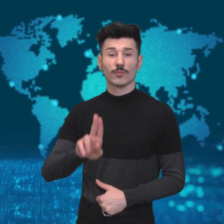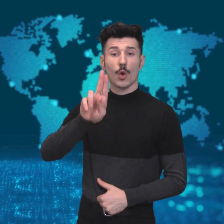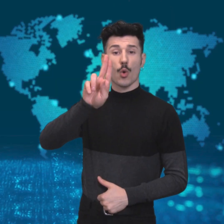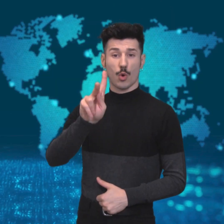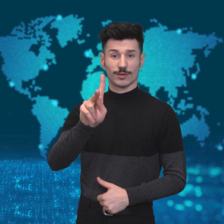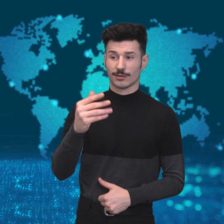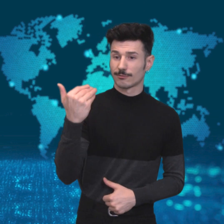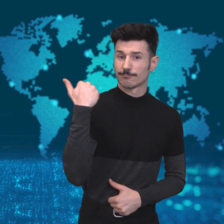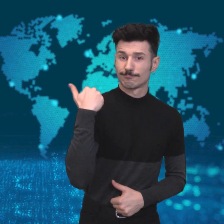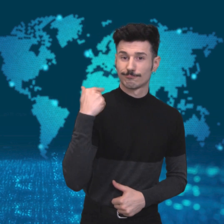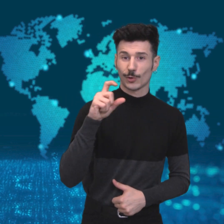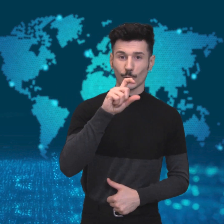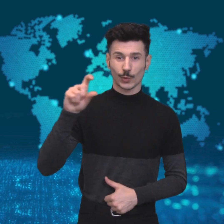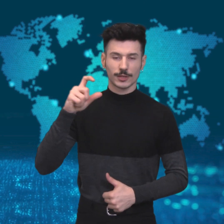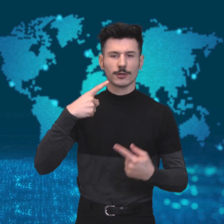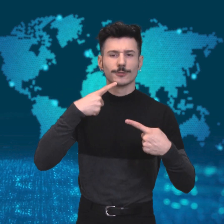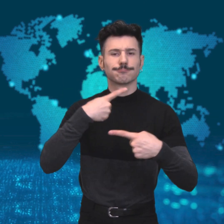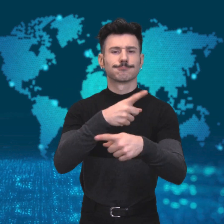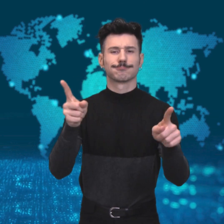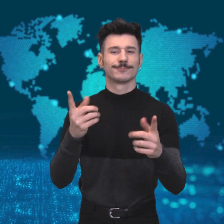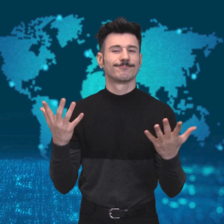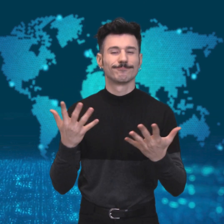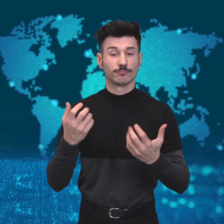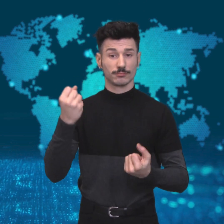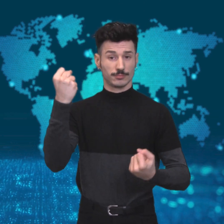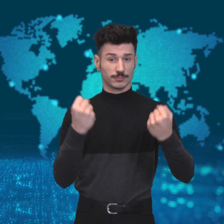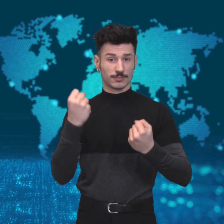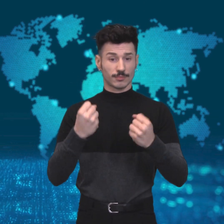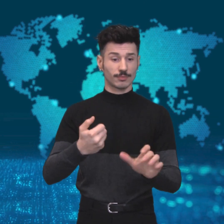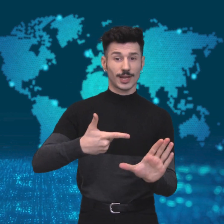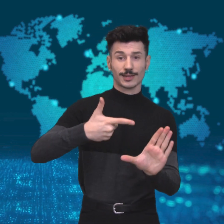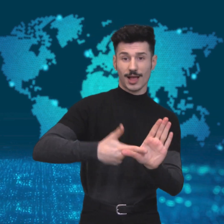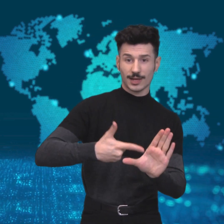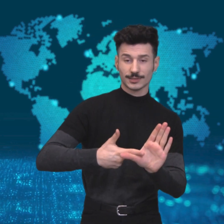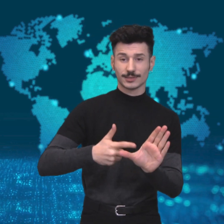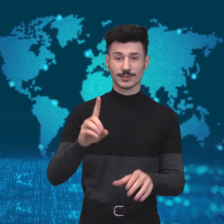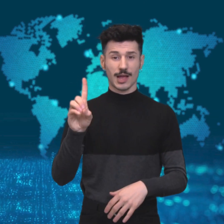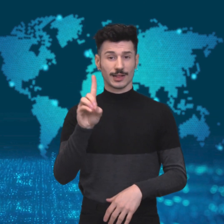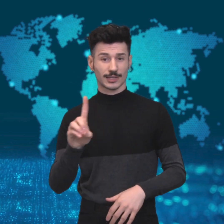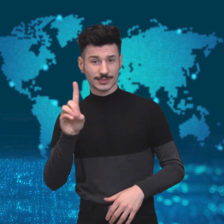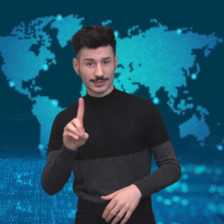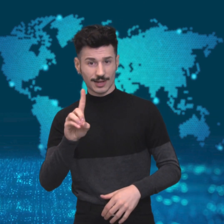[Alessio]: The United Kingdom announced last week